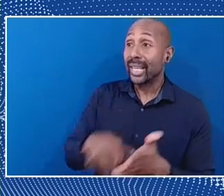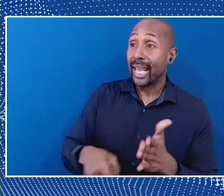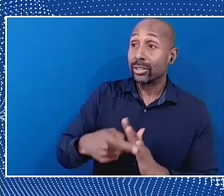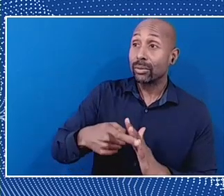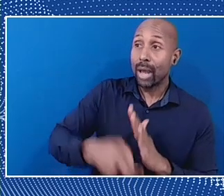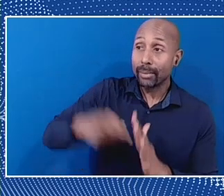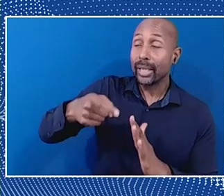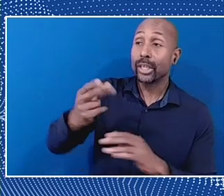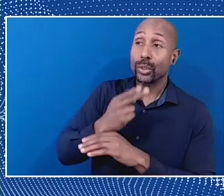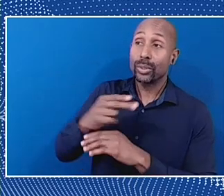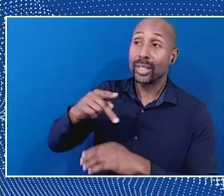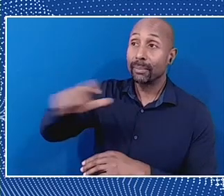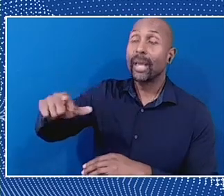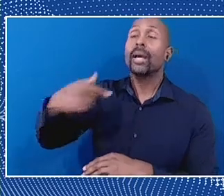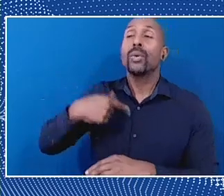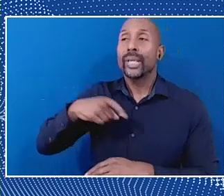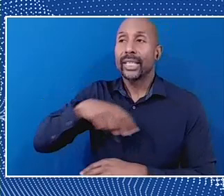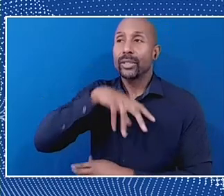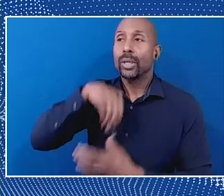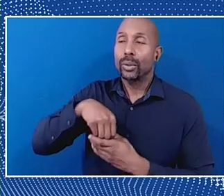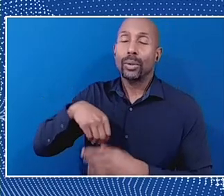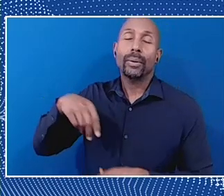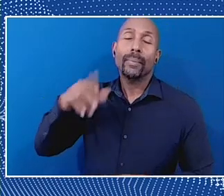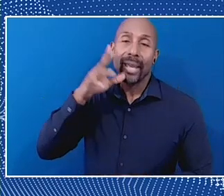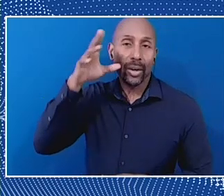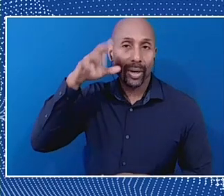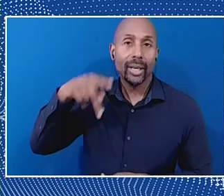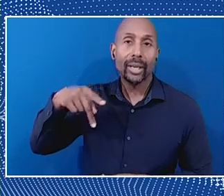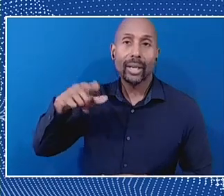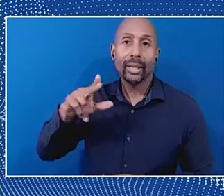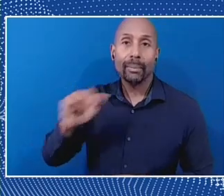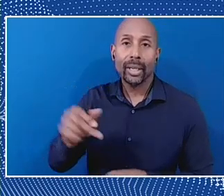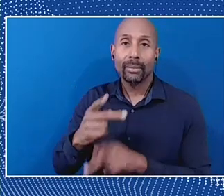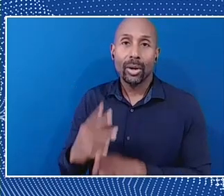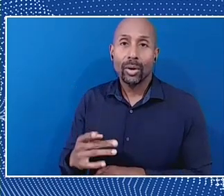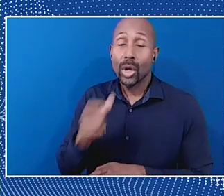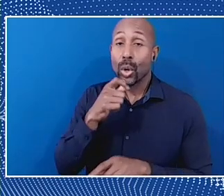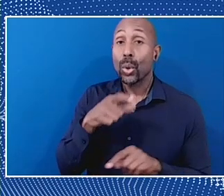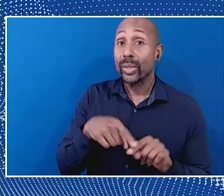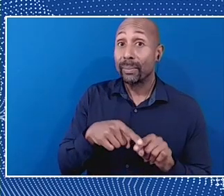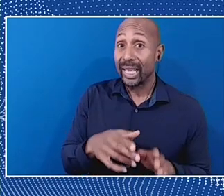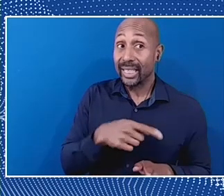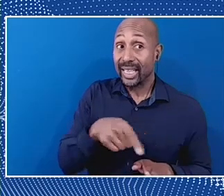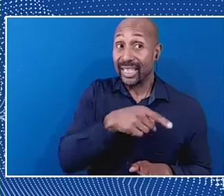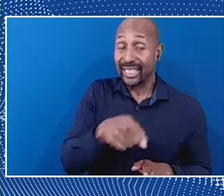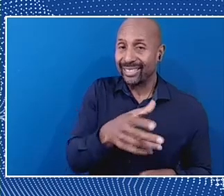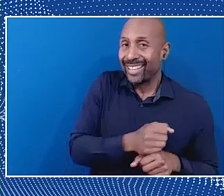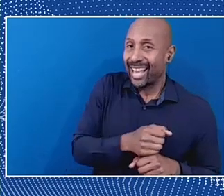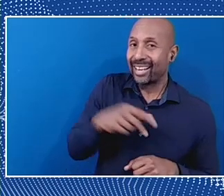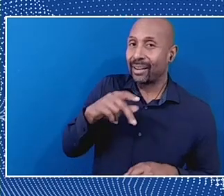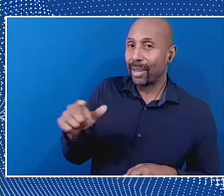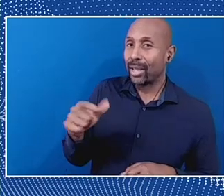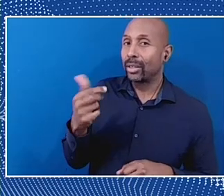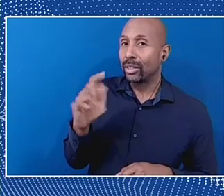Parent PLUS borrowers whose dependent receives a Pell Grant. And so that- and I think that's an example